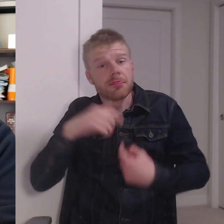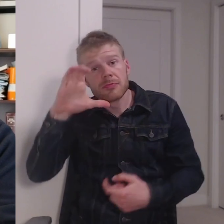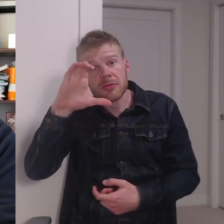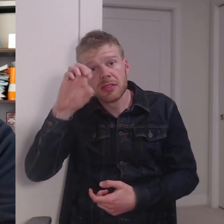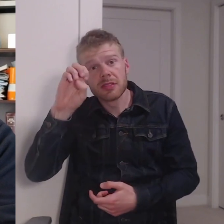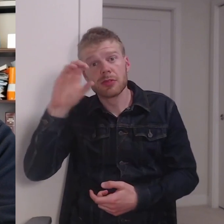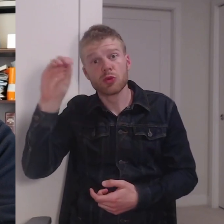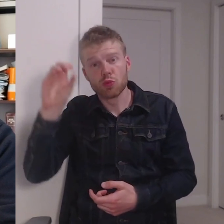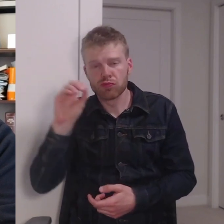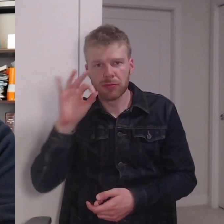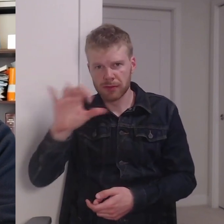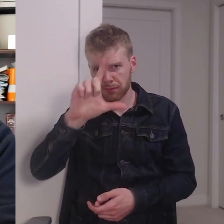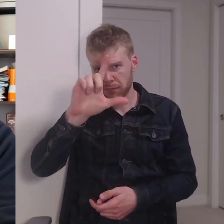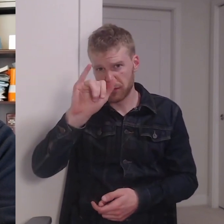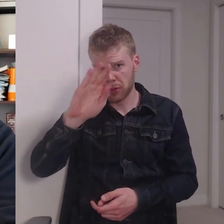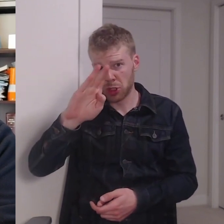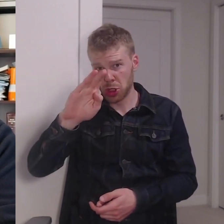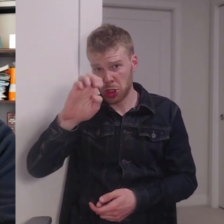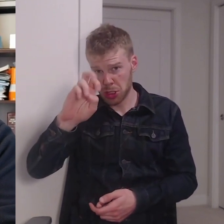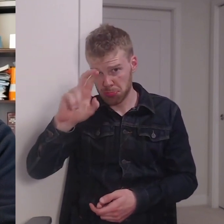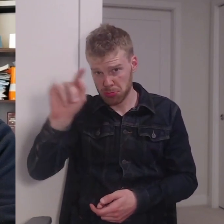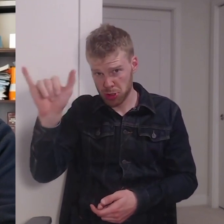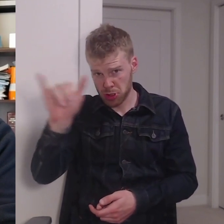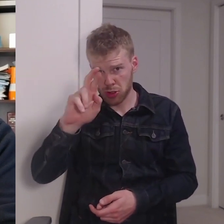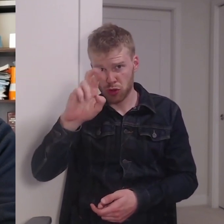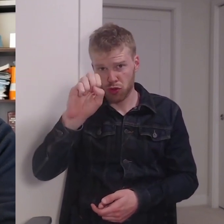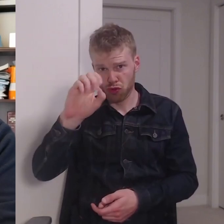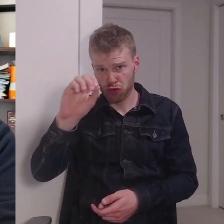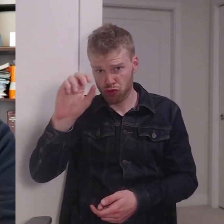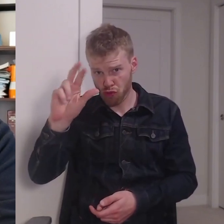Resources. This federally funded center for independent living in Philadelphia.